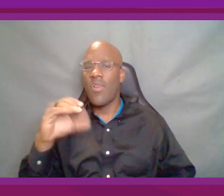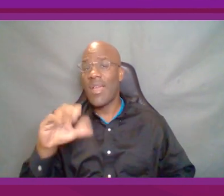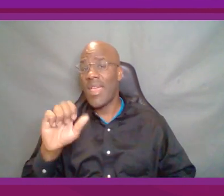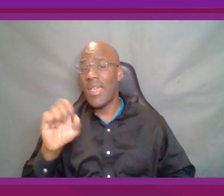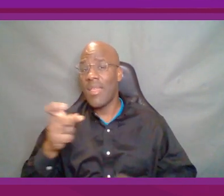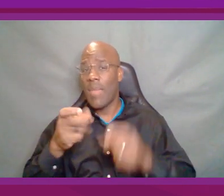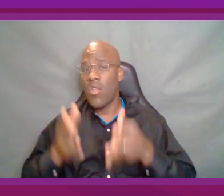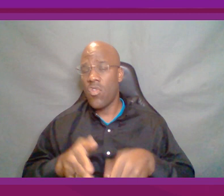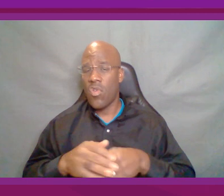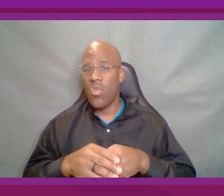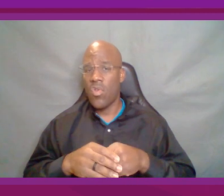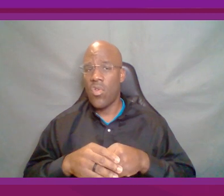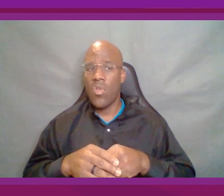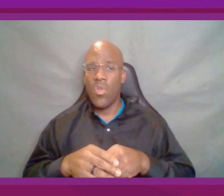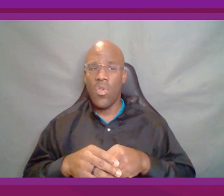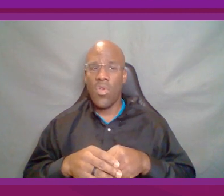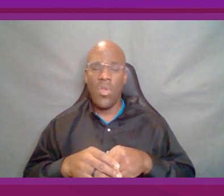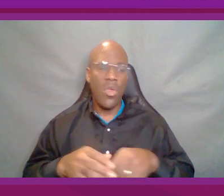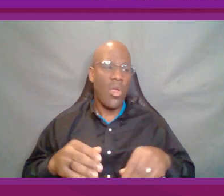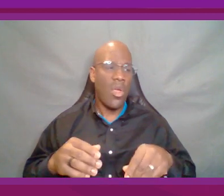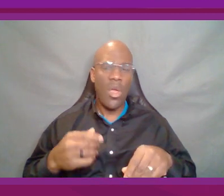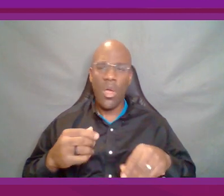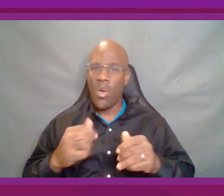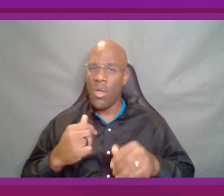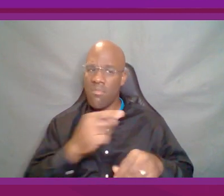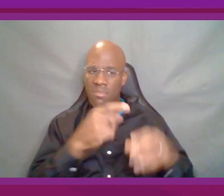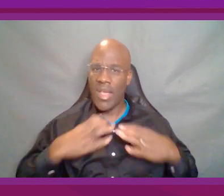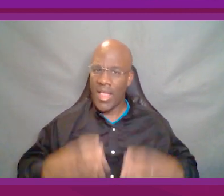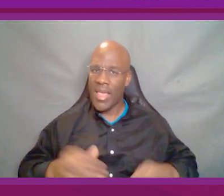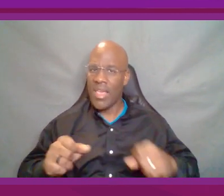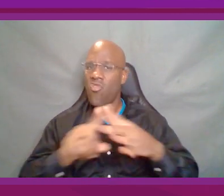I'm like, well the client can get to us on the bus, why can't we get to them on the bus?